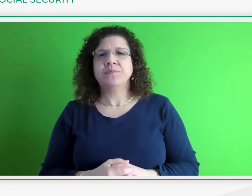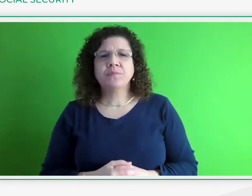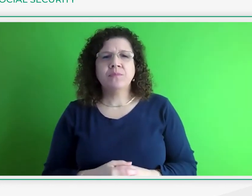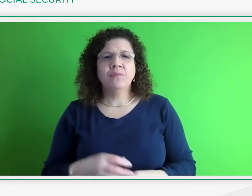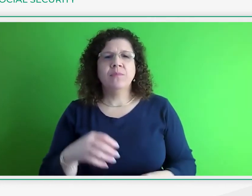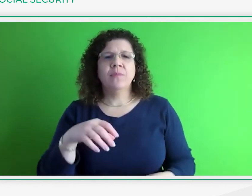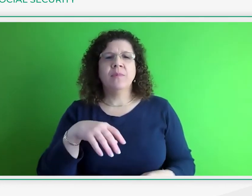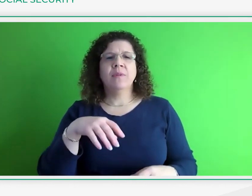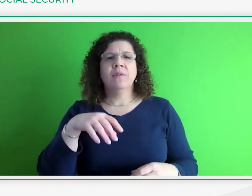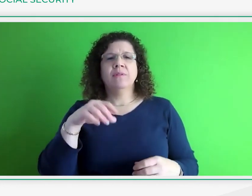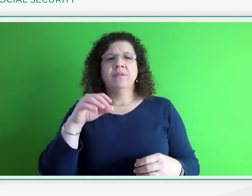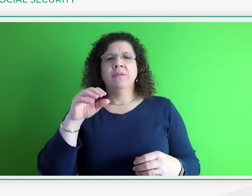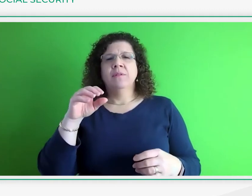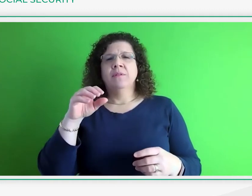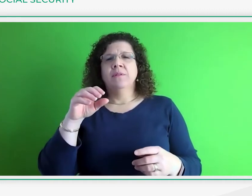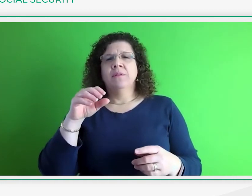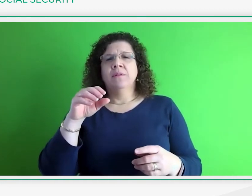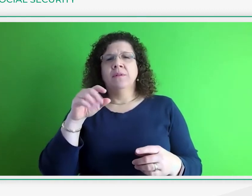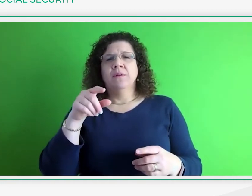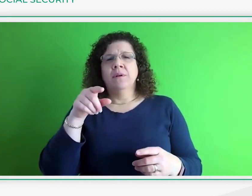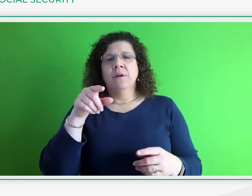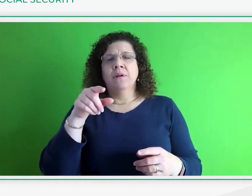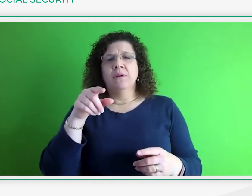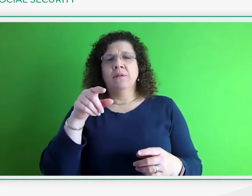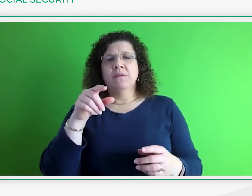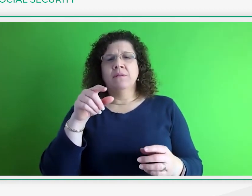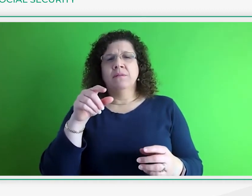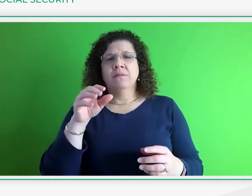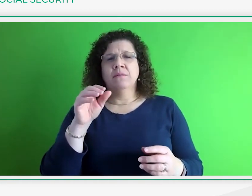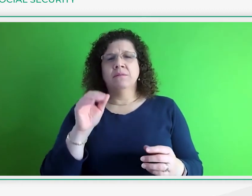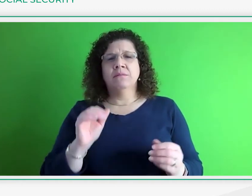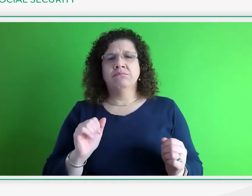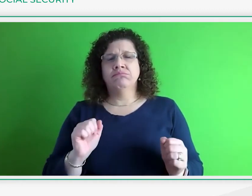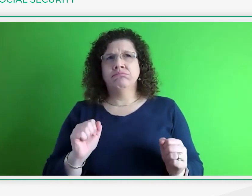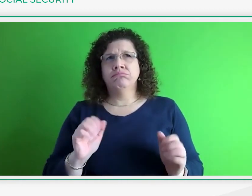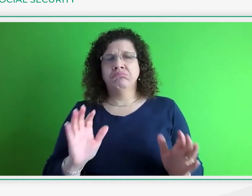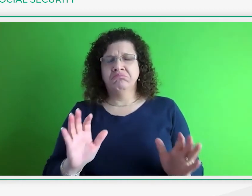I would drop that completely.